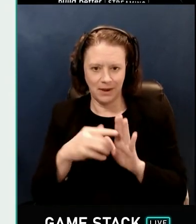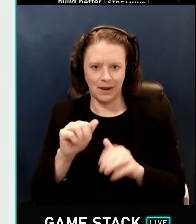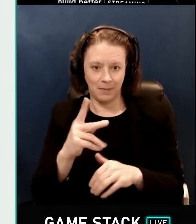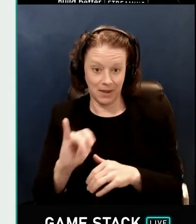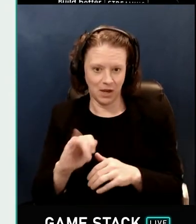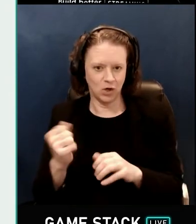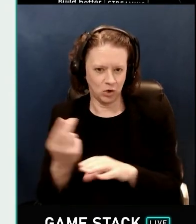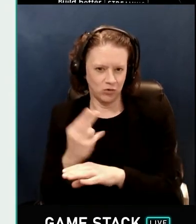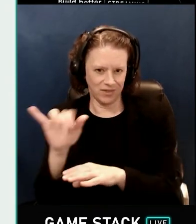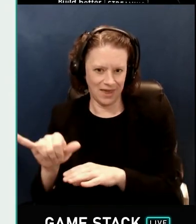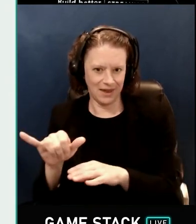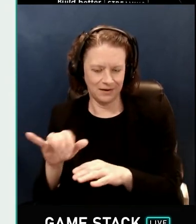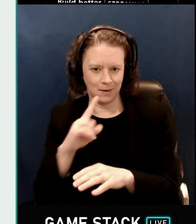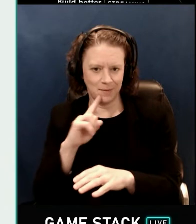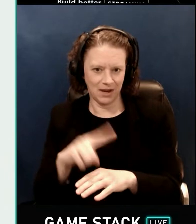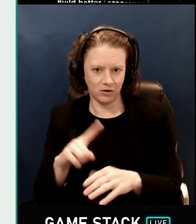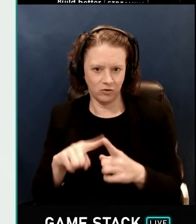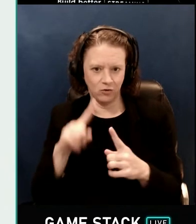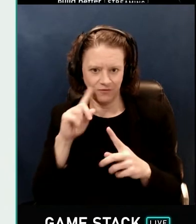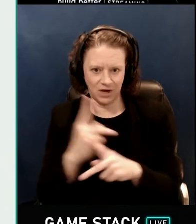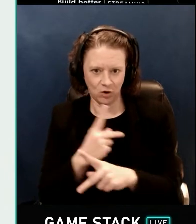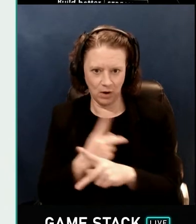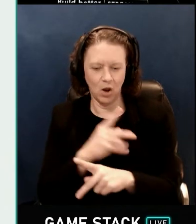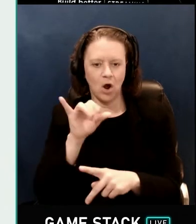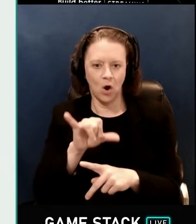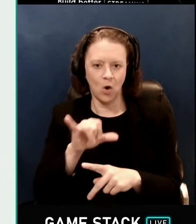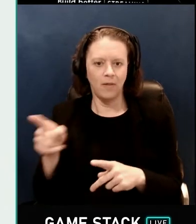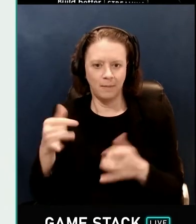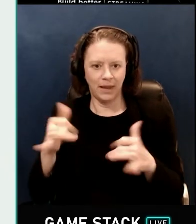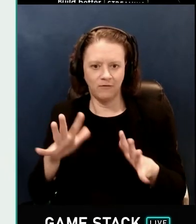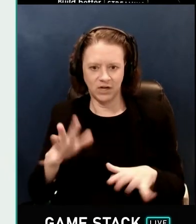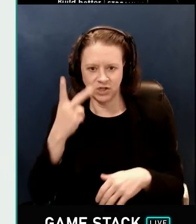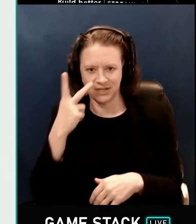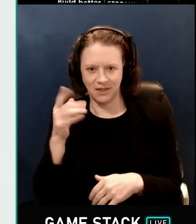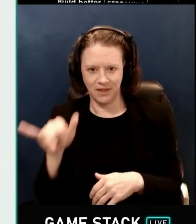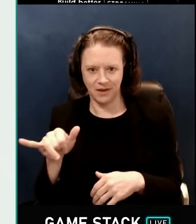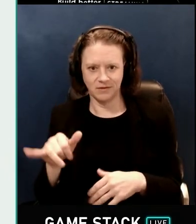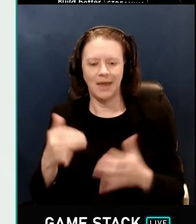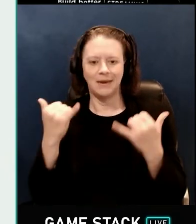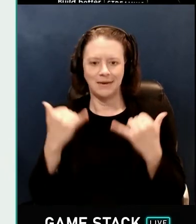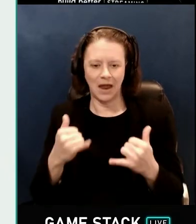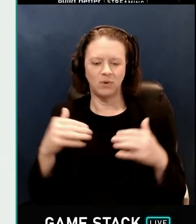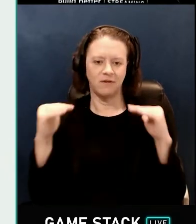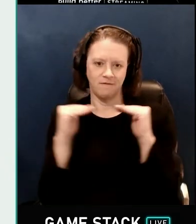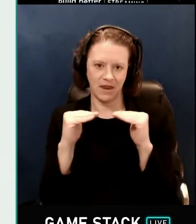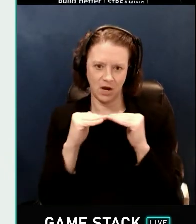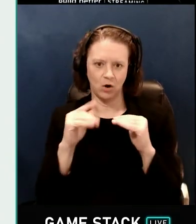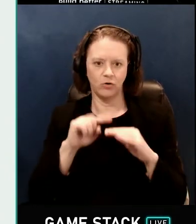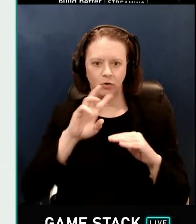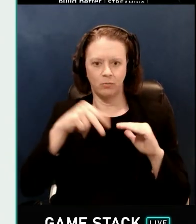player is seeing this, the game can continue and drop the player. It's gonna take a couple of frames for that